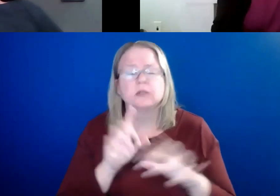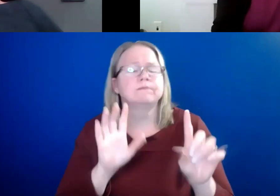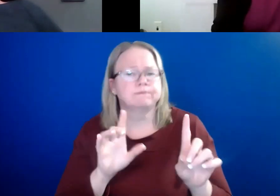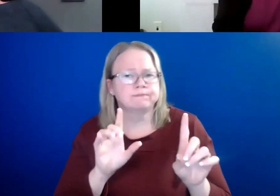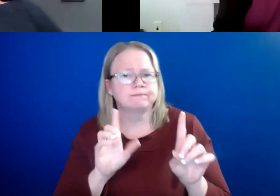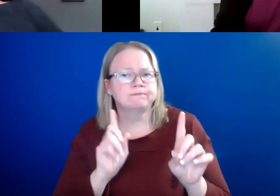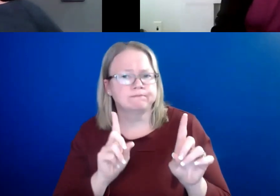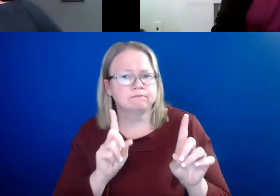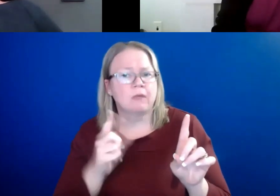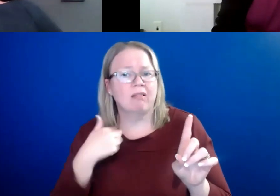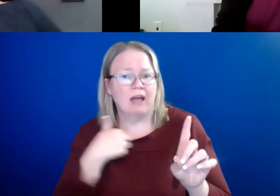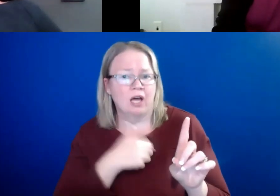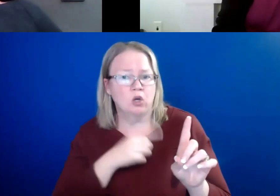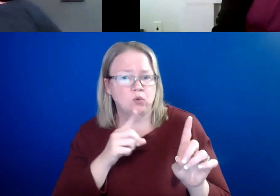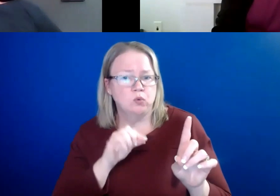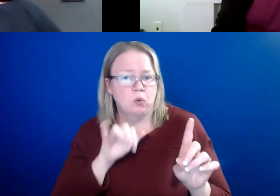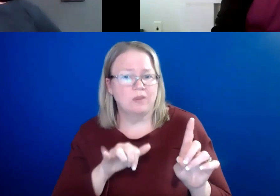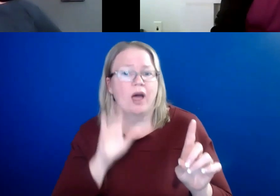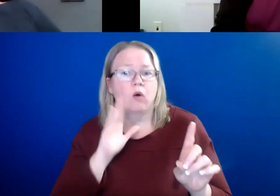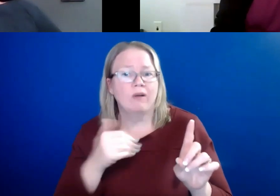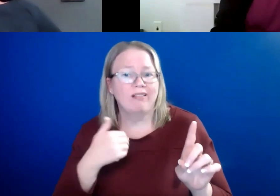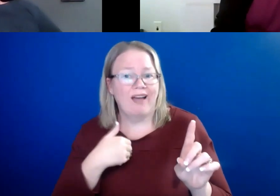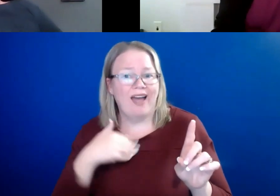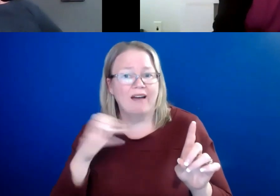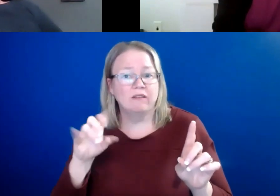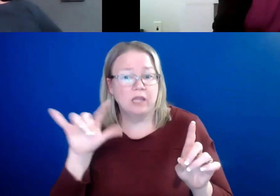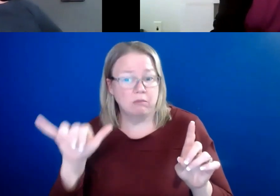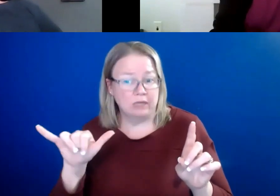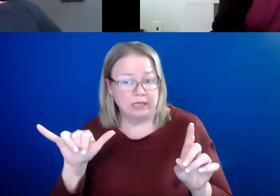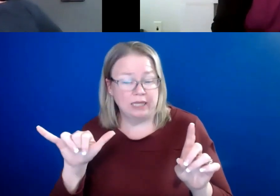We will have Emily 13:16:34 with a very